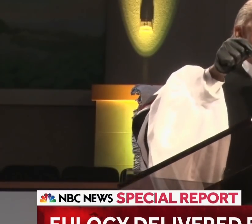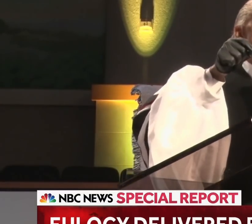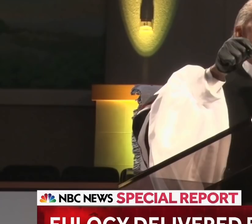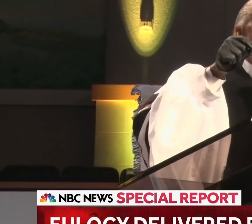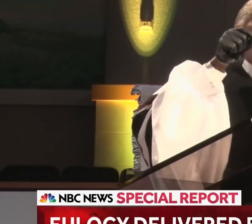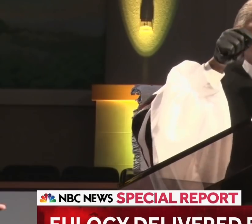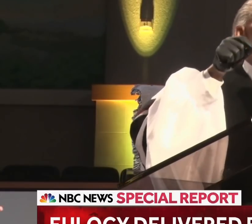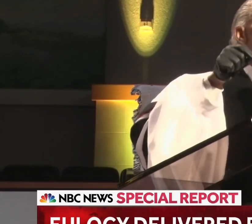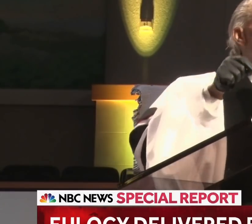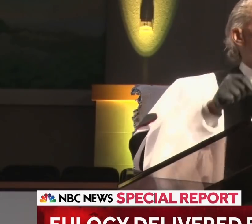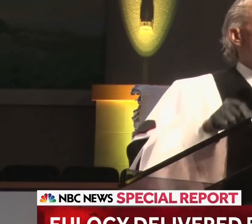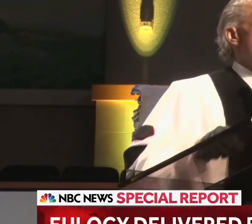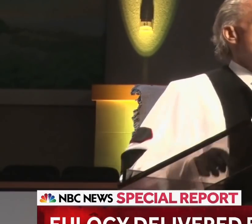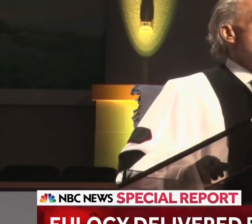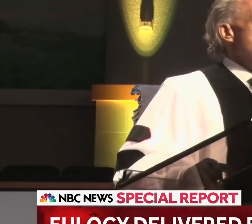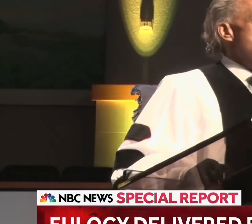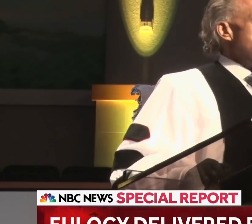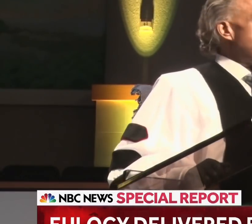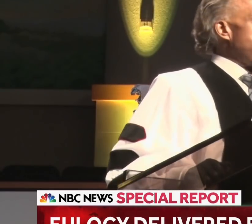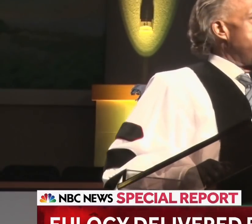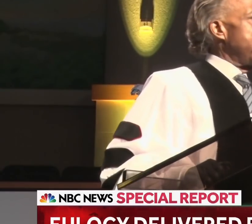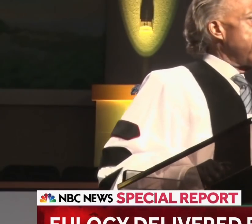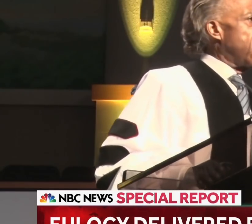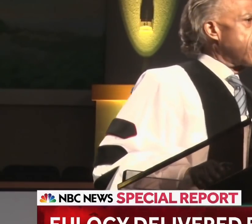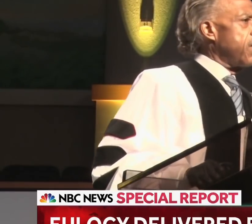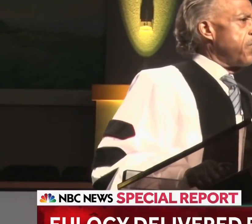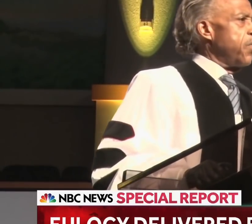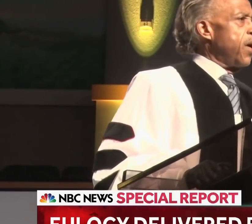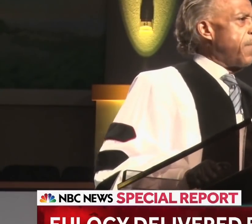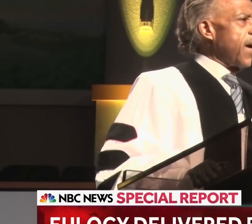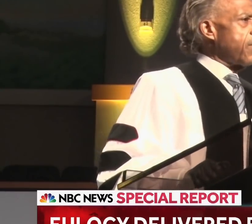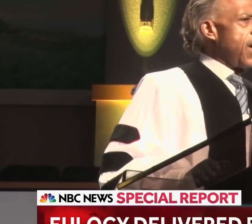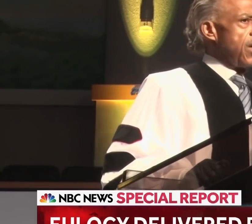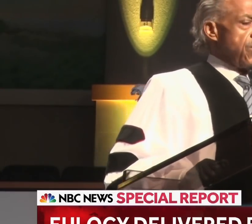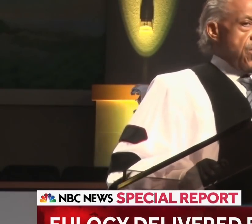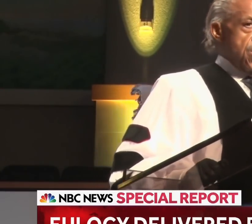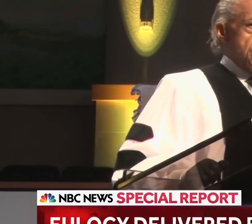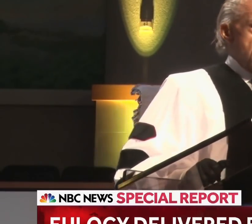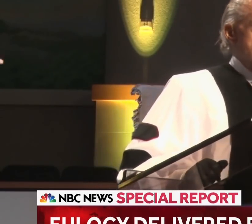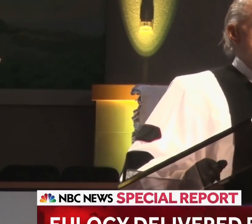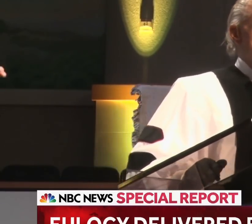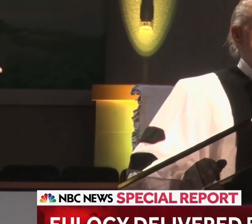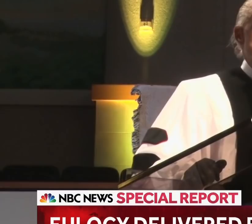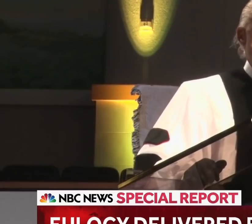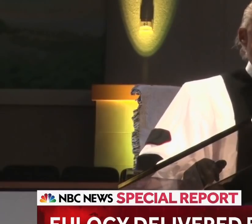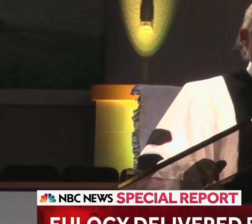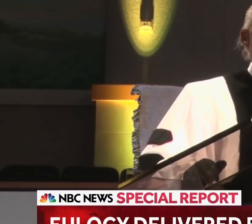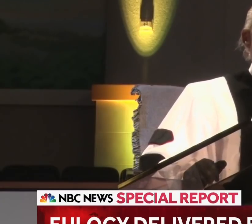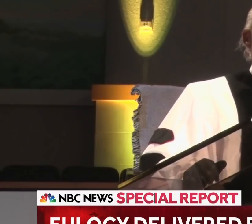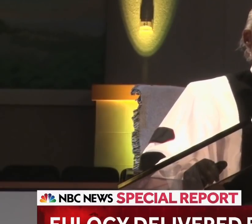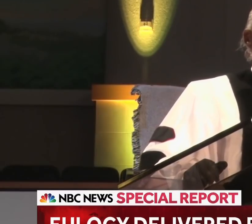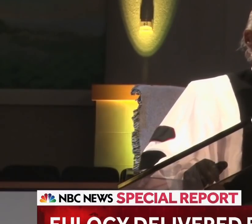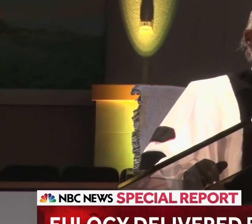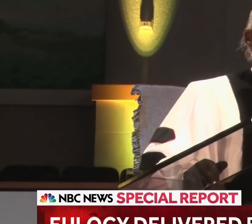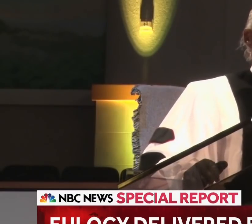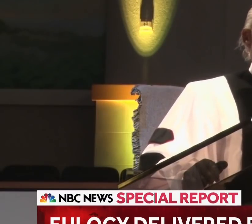GO AND YOU’VE GOT TO UNDERSTAND HOW DEEP IT IS. HE SAID, WHAT DO YOU MEAN? I SAID, ABOUT EIGHT, NINE YEARS